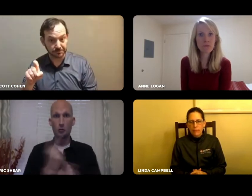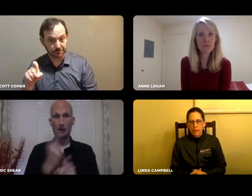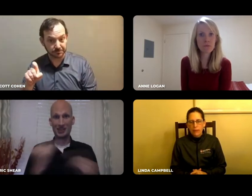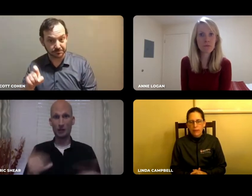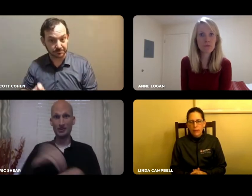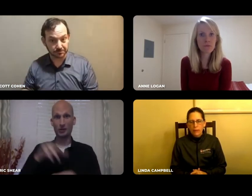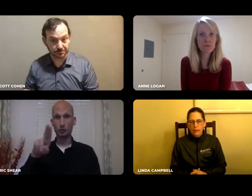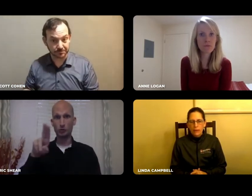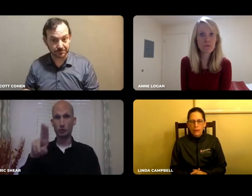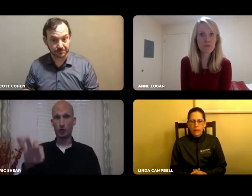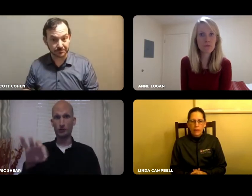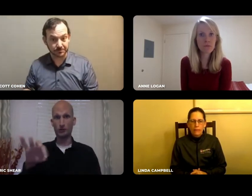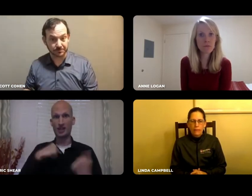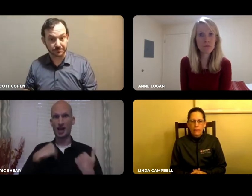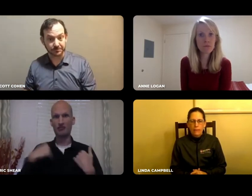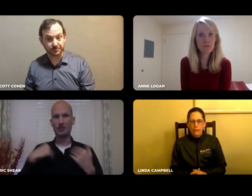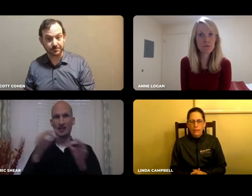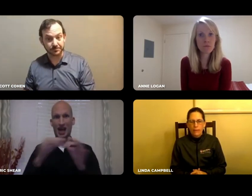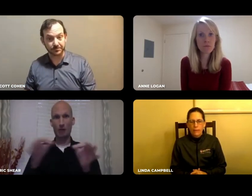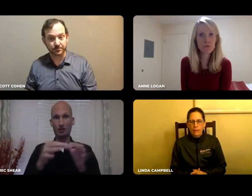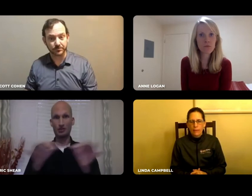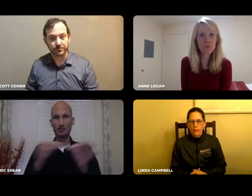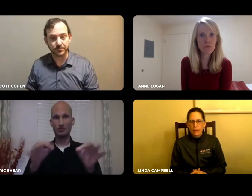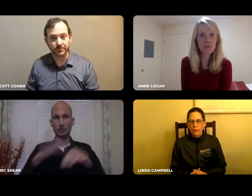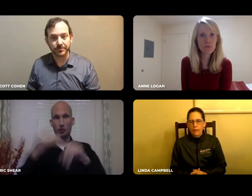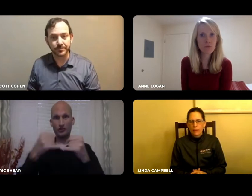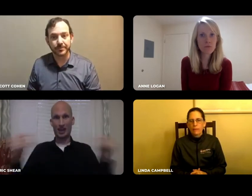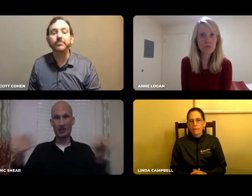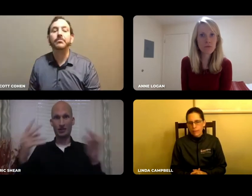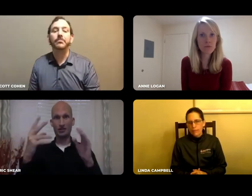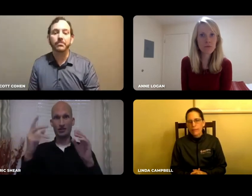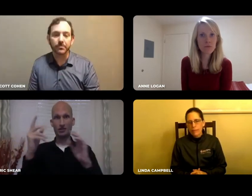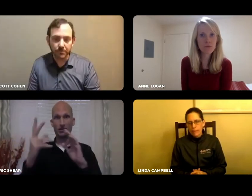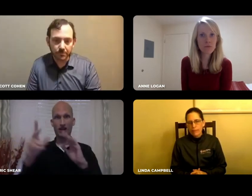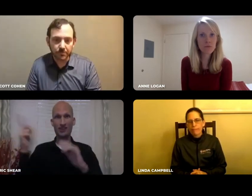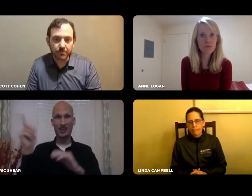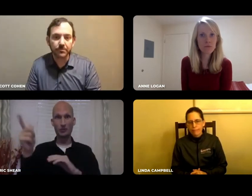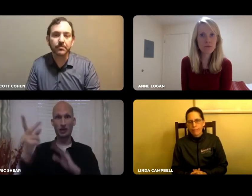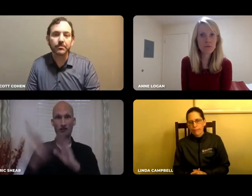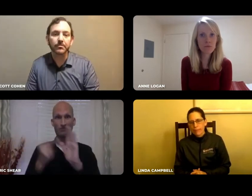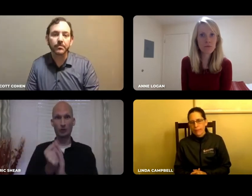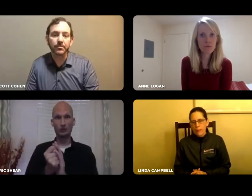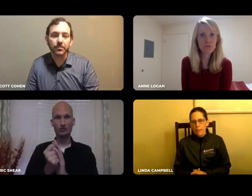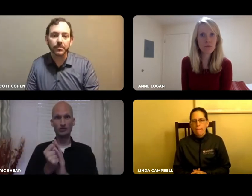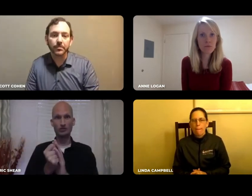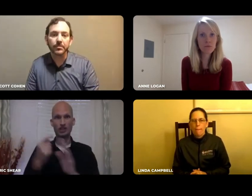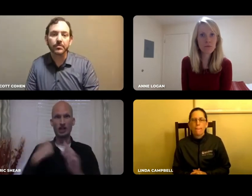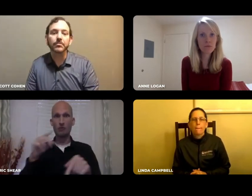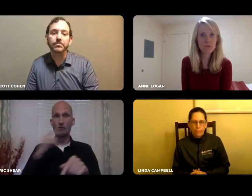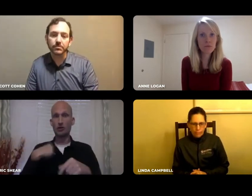Well if you want to know what I'm using now. Captions online and videos.